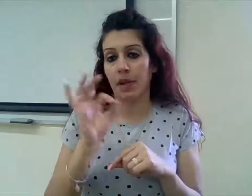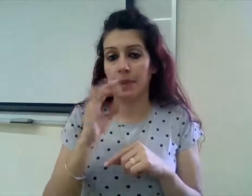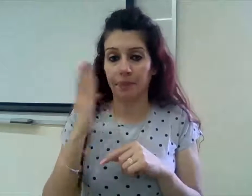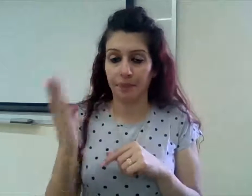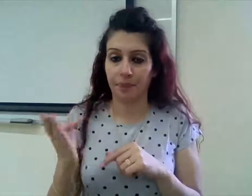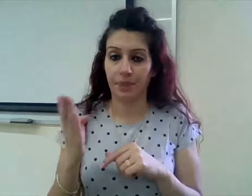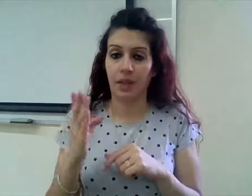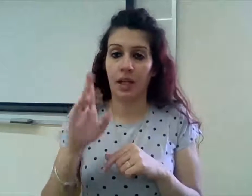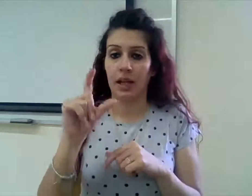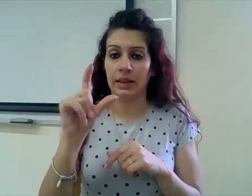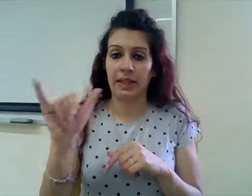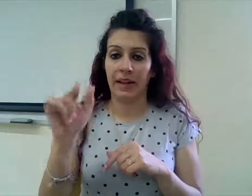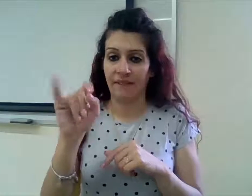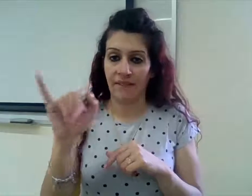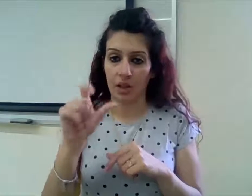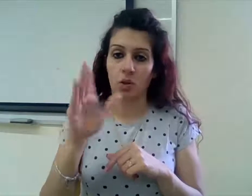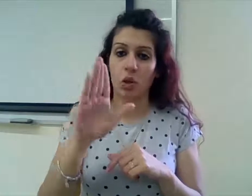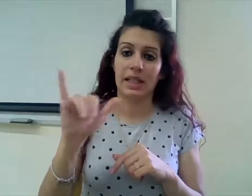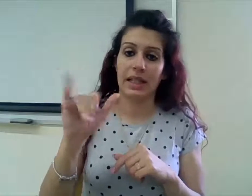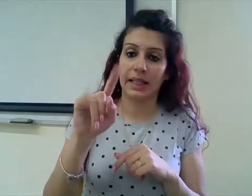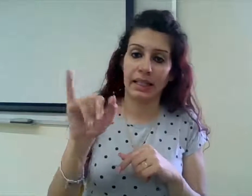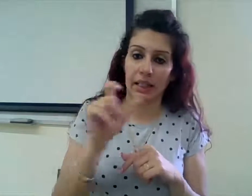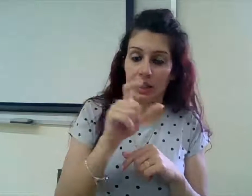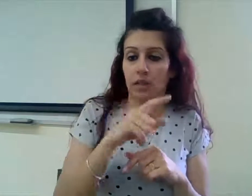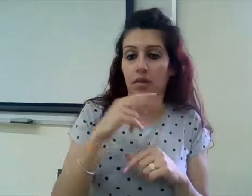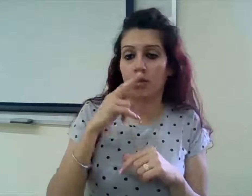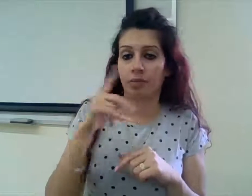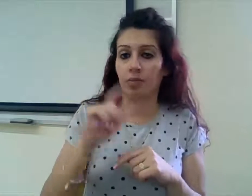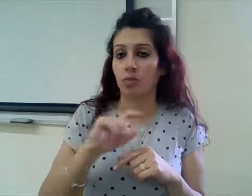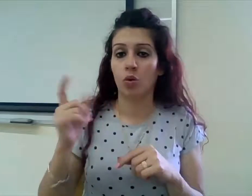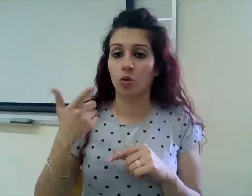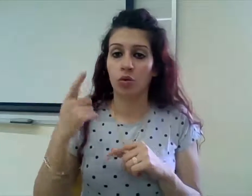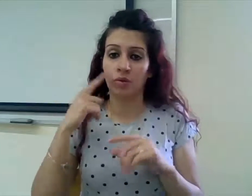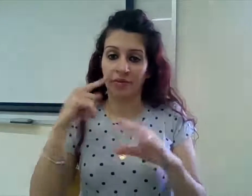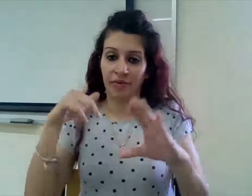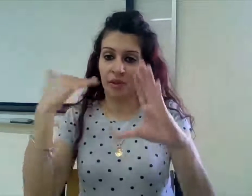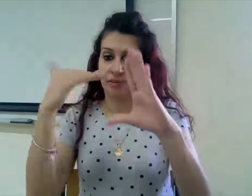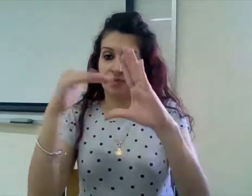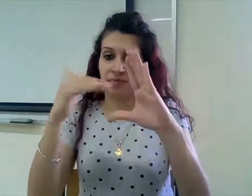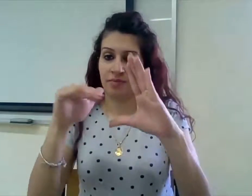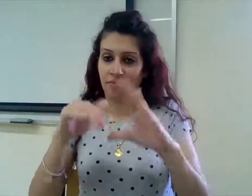the third question is more concerning if I understood where statistics if there